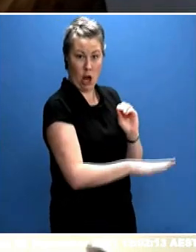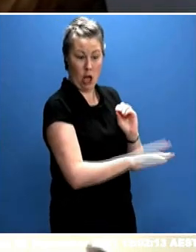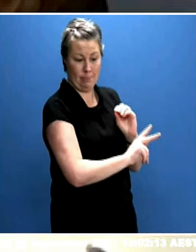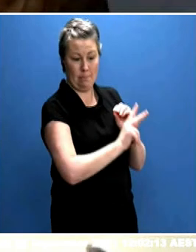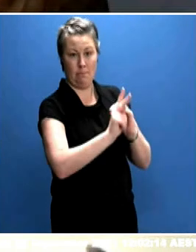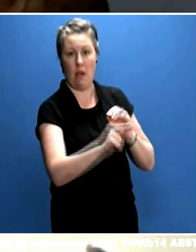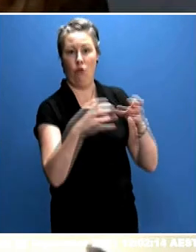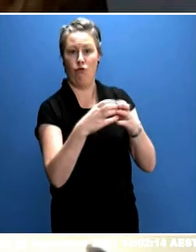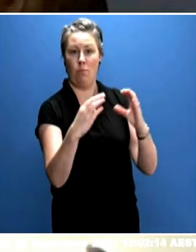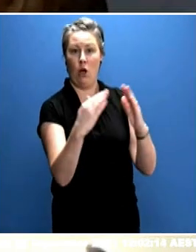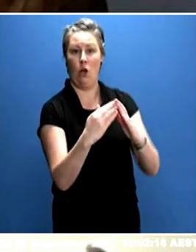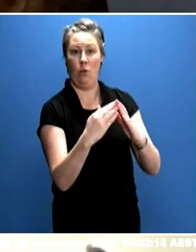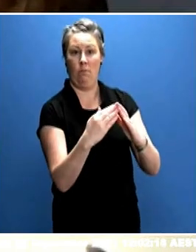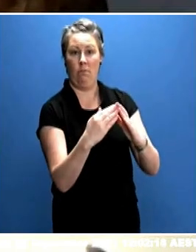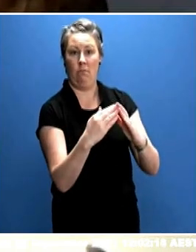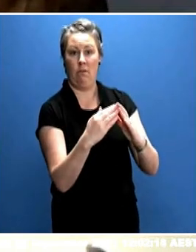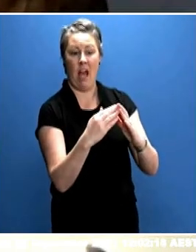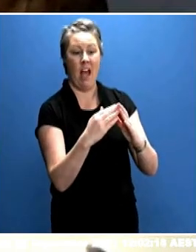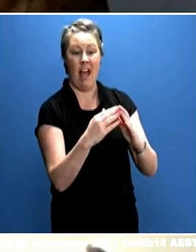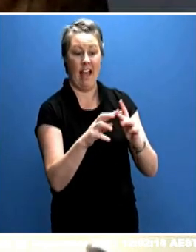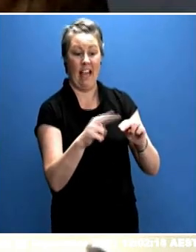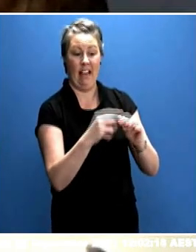that then lead to a child ending up in the Kath French Centre.